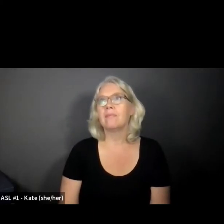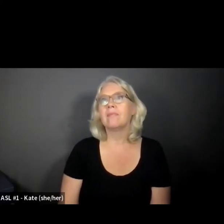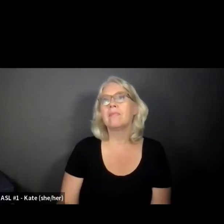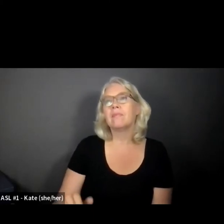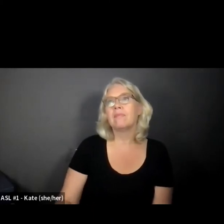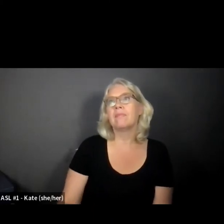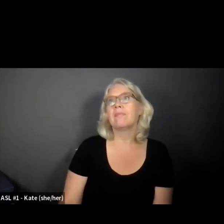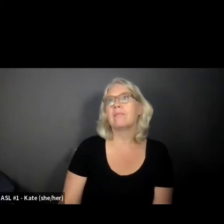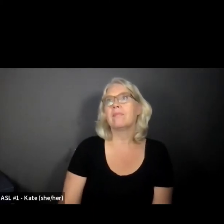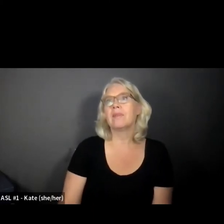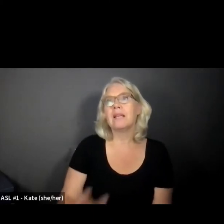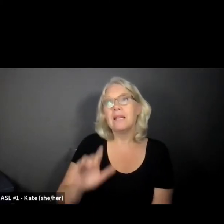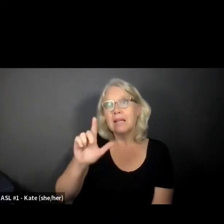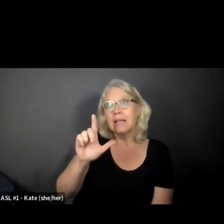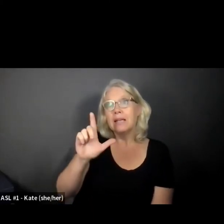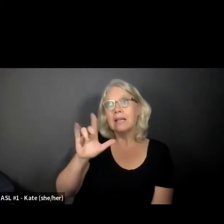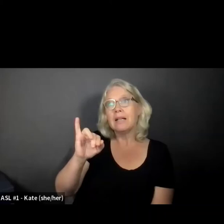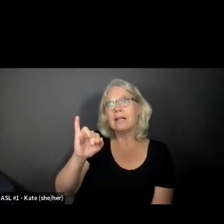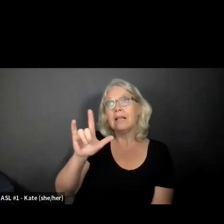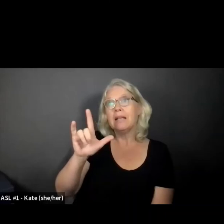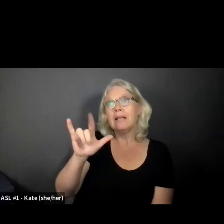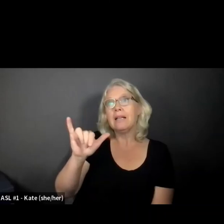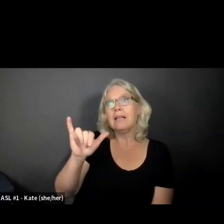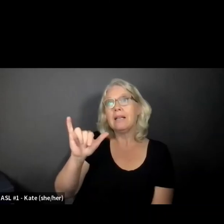Douglas Waxman : THANK YOU.